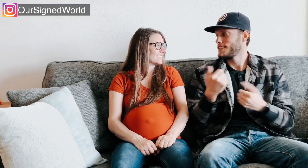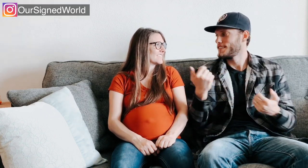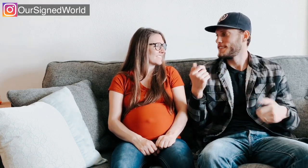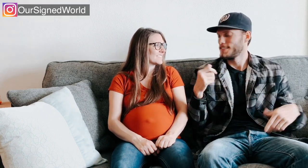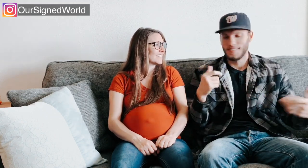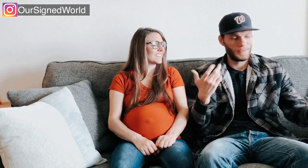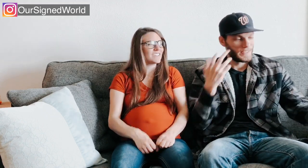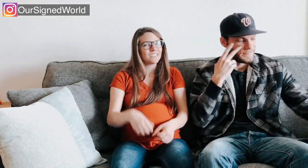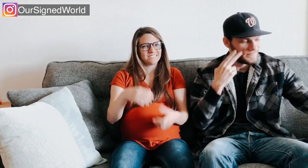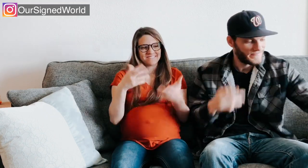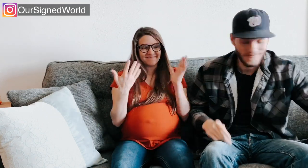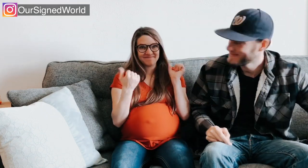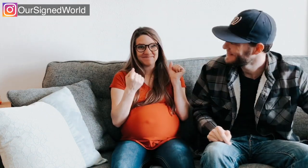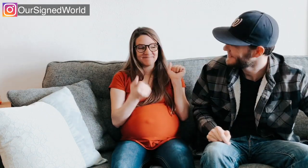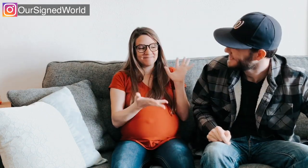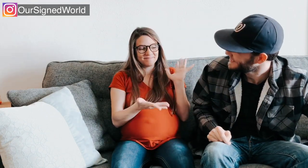Want to see?